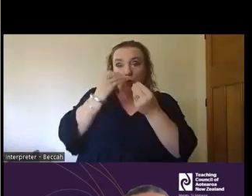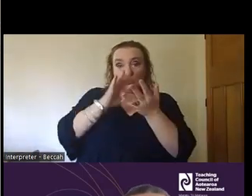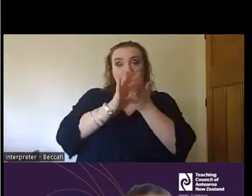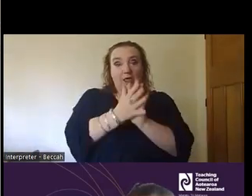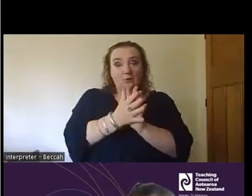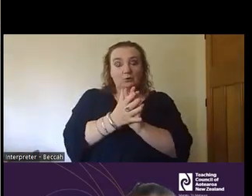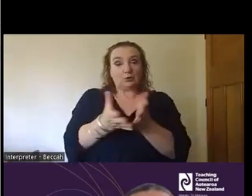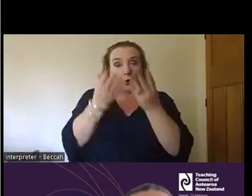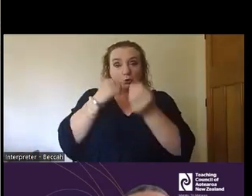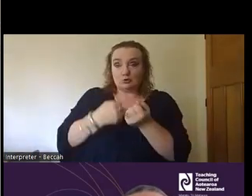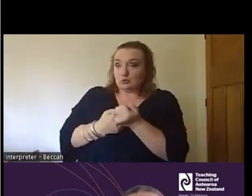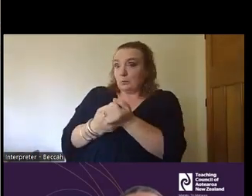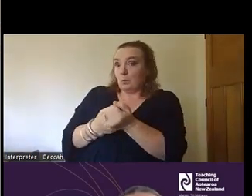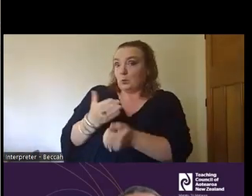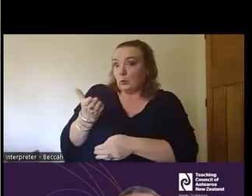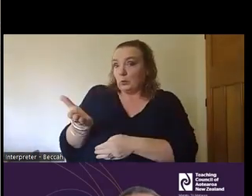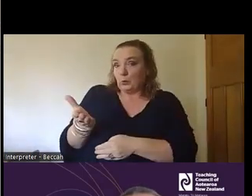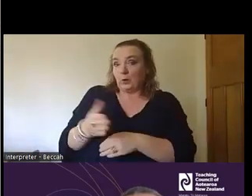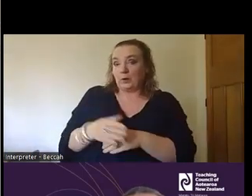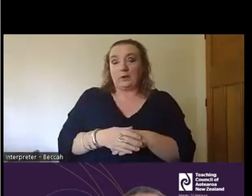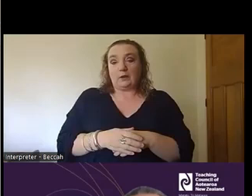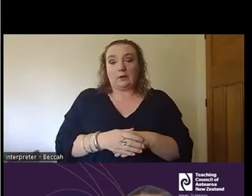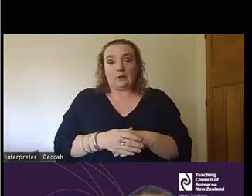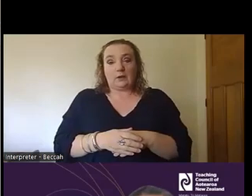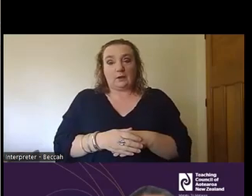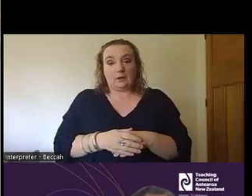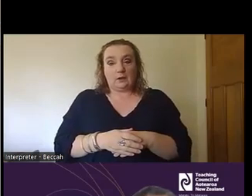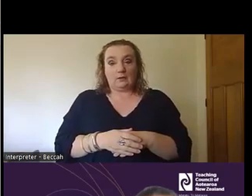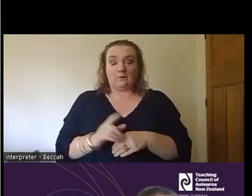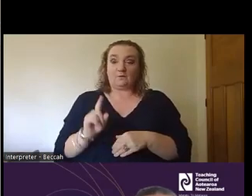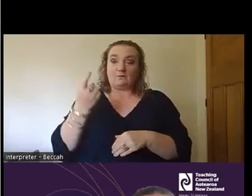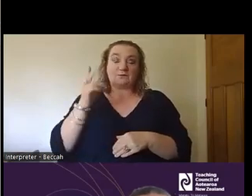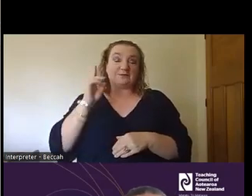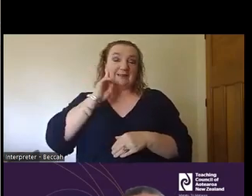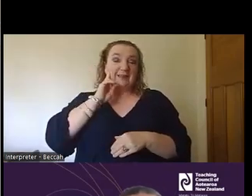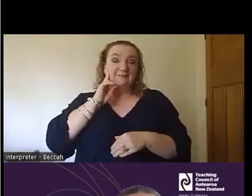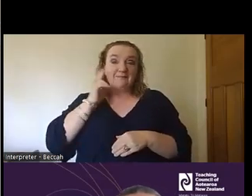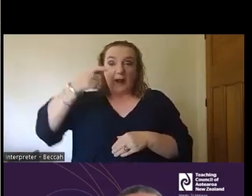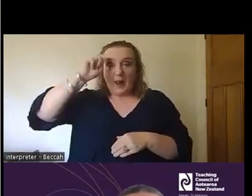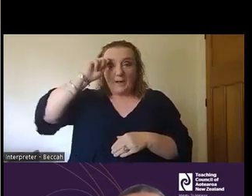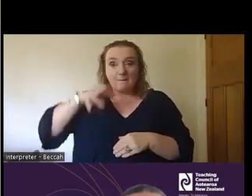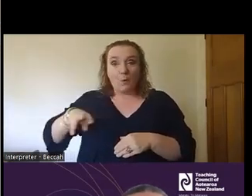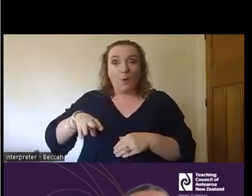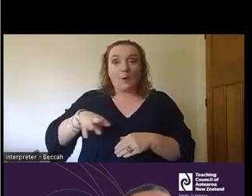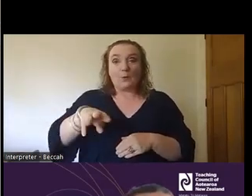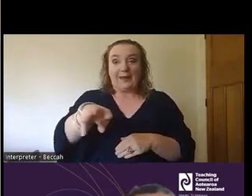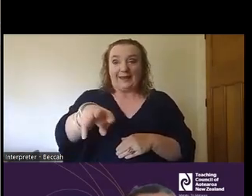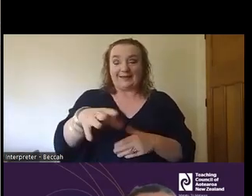to support her, and together we founded the first ever deaf club in Whanganui, bringing what was a very isolated